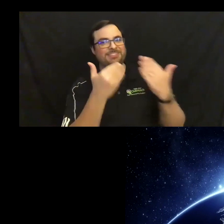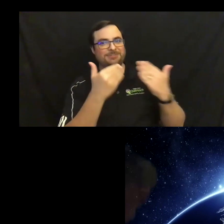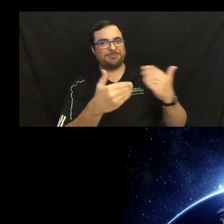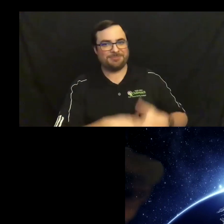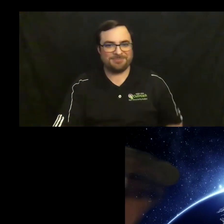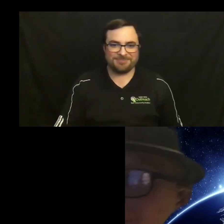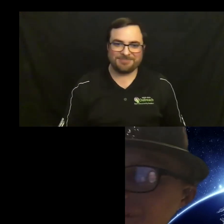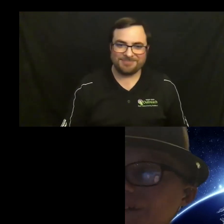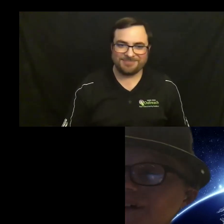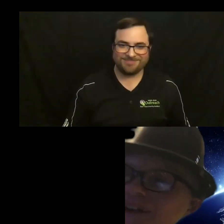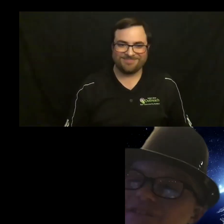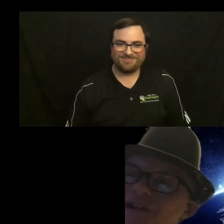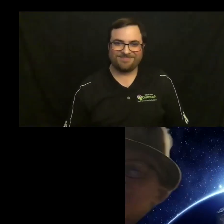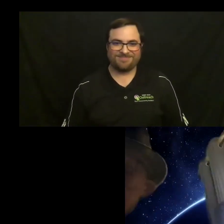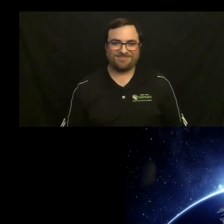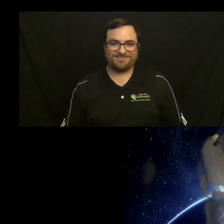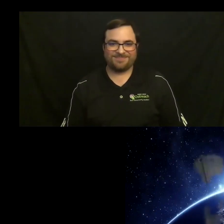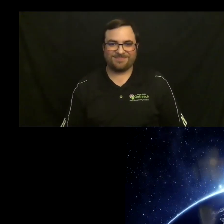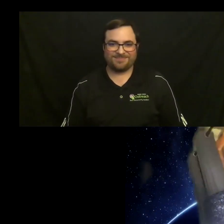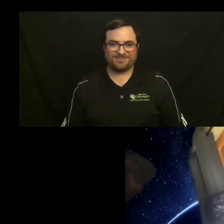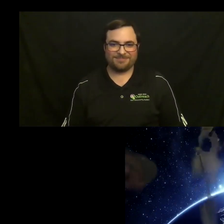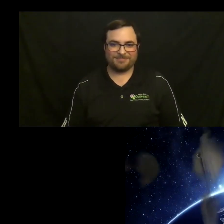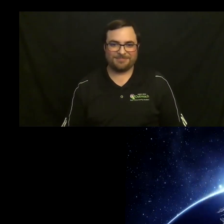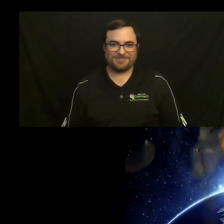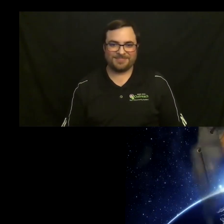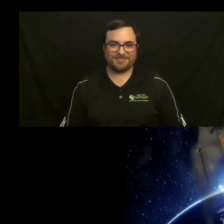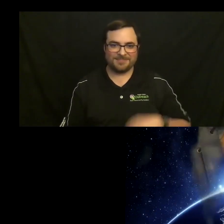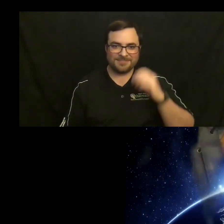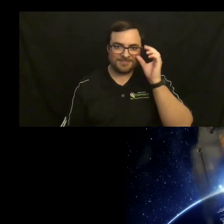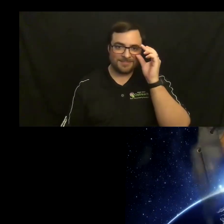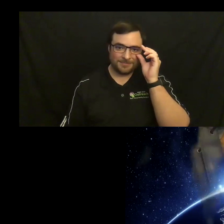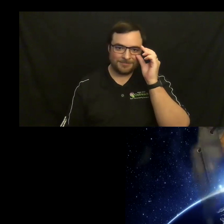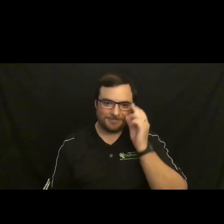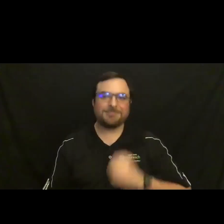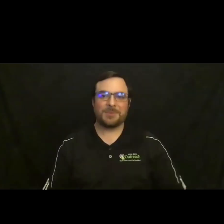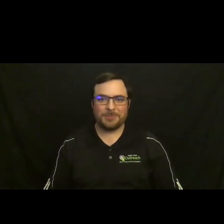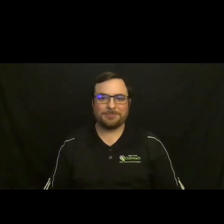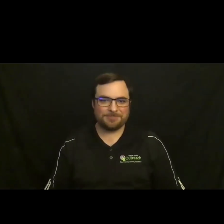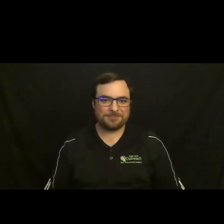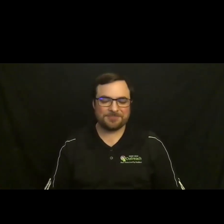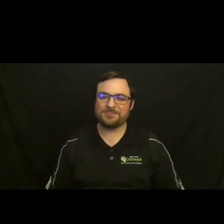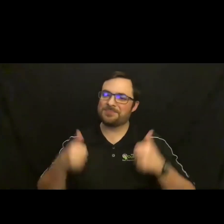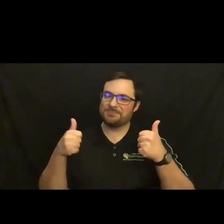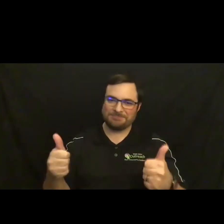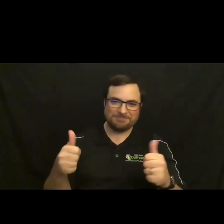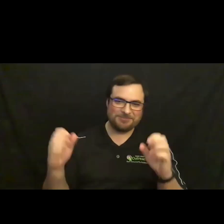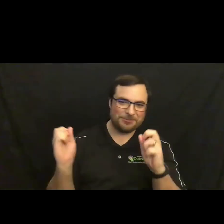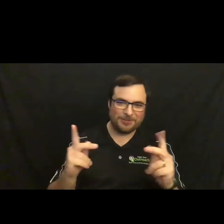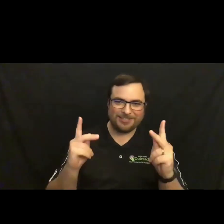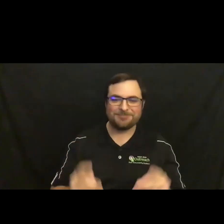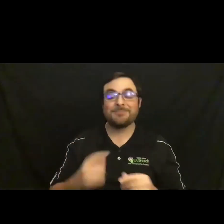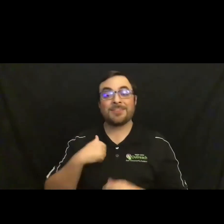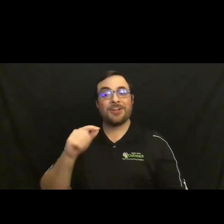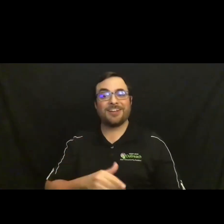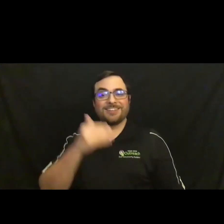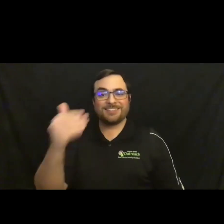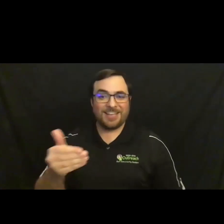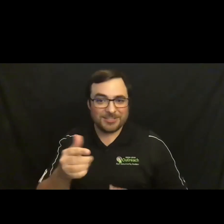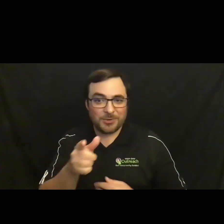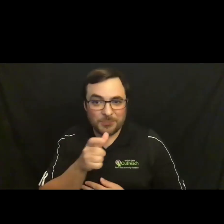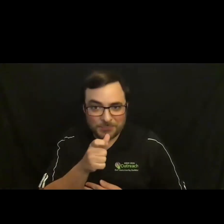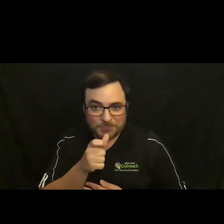Nick: Miss Gettelman, I get confused. Jen: All right. Um, our next movie star is